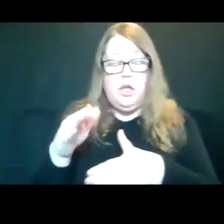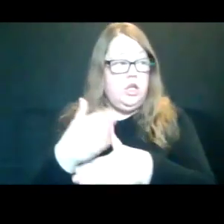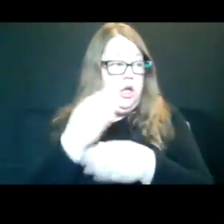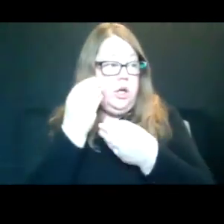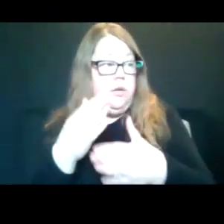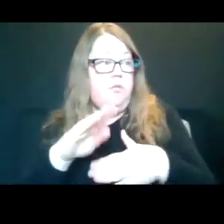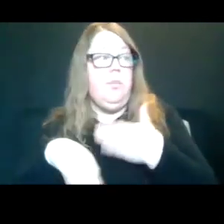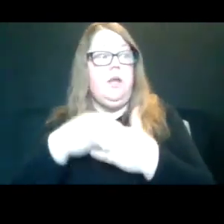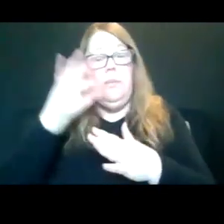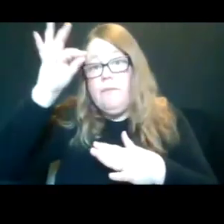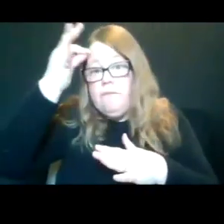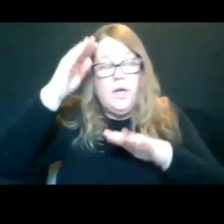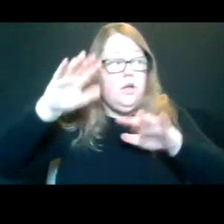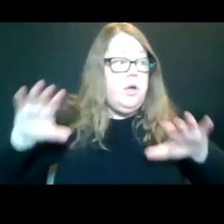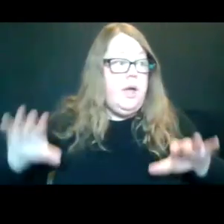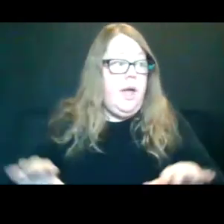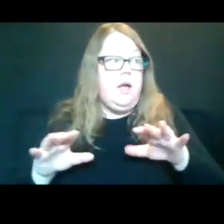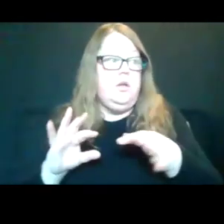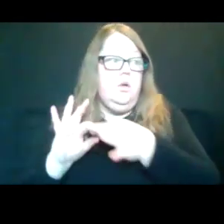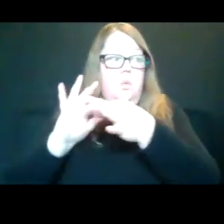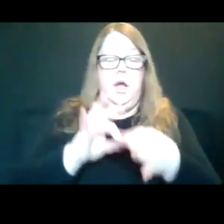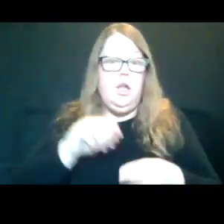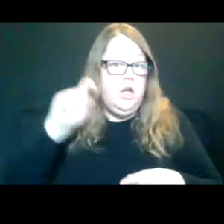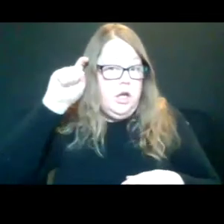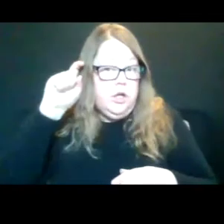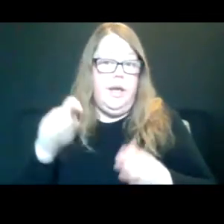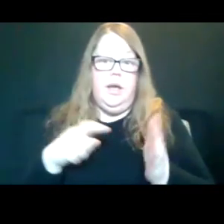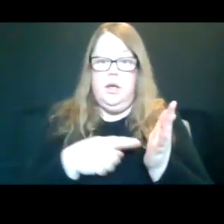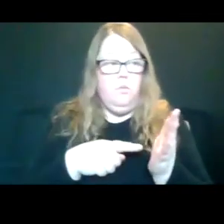information about federal action related to hearing aid affordability, which is important